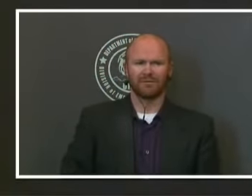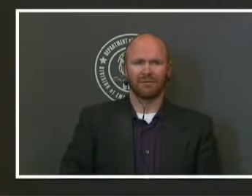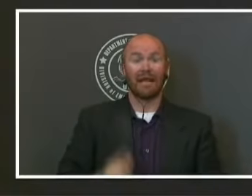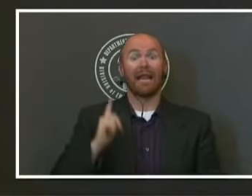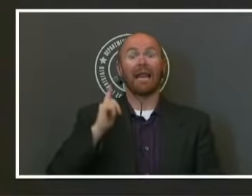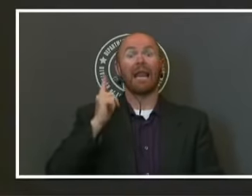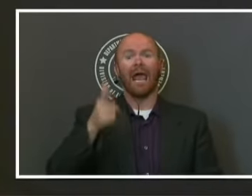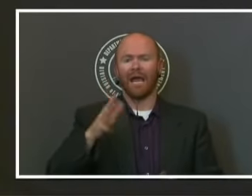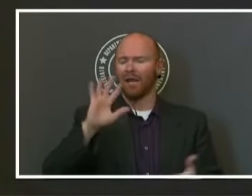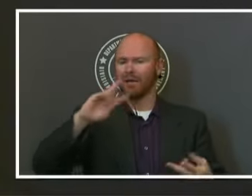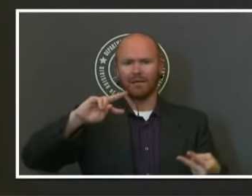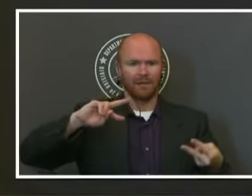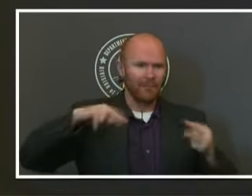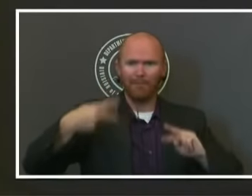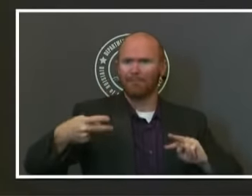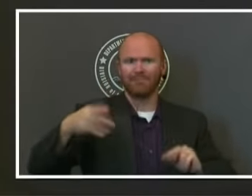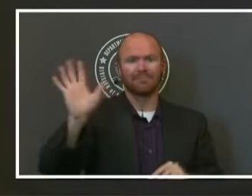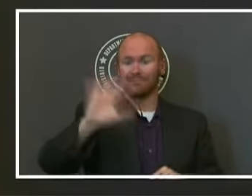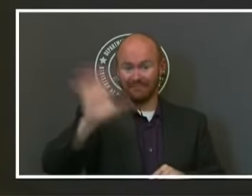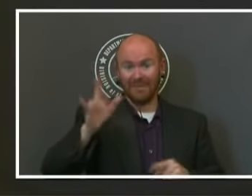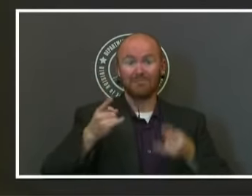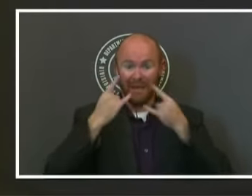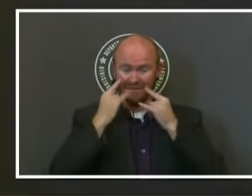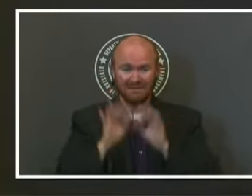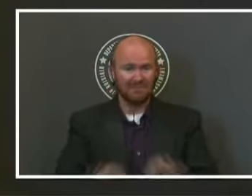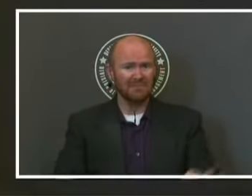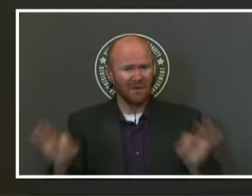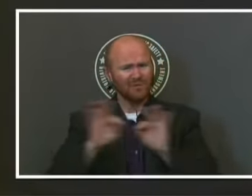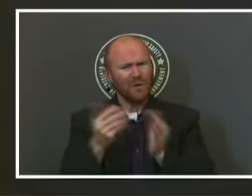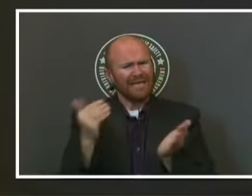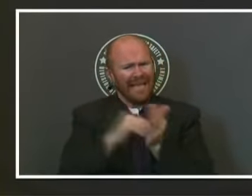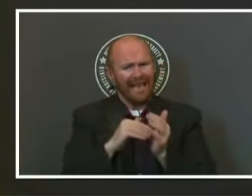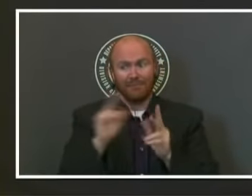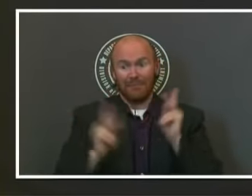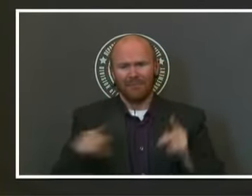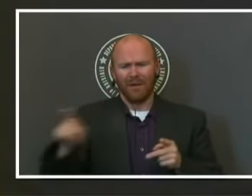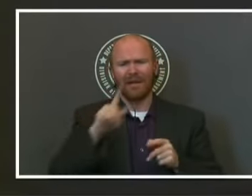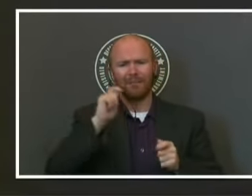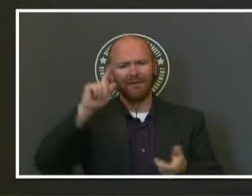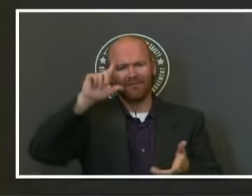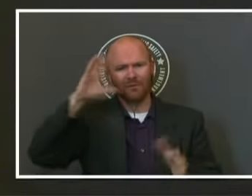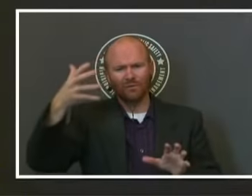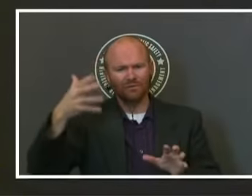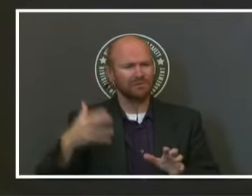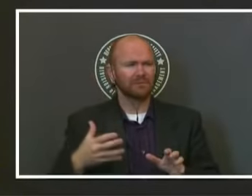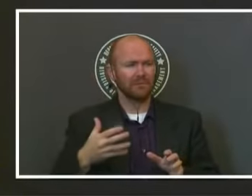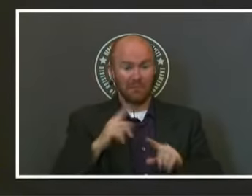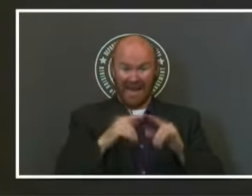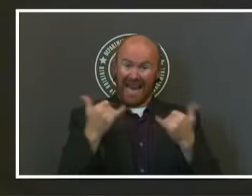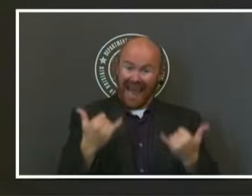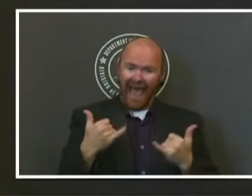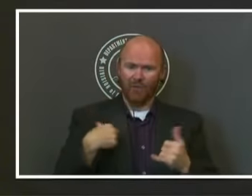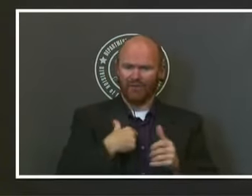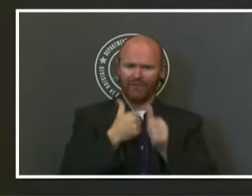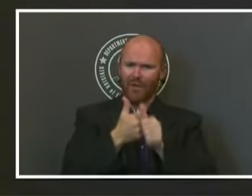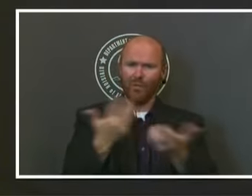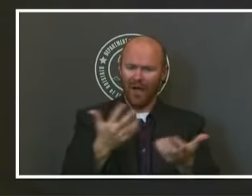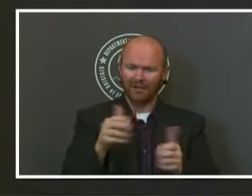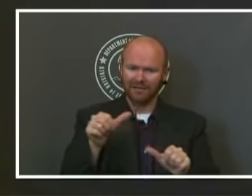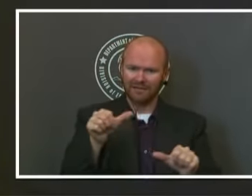sends a clear signal to the people at large stores what is the right protocol what is the